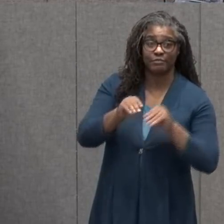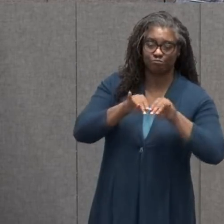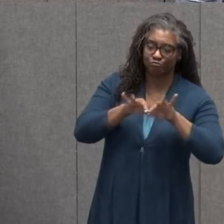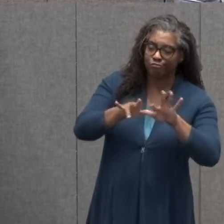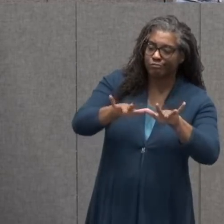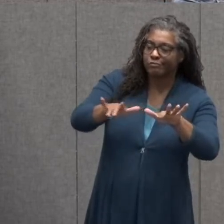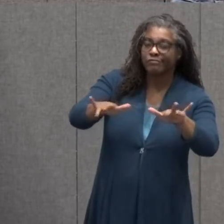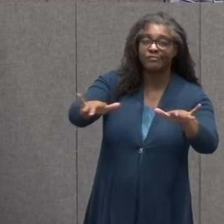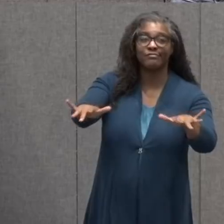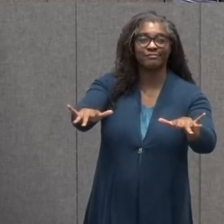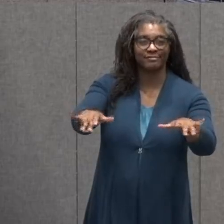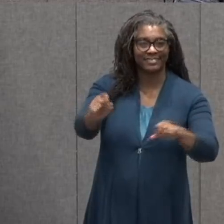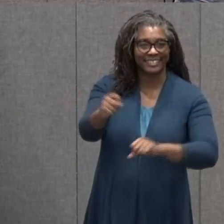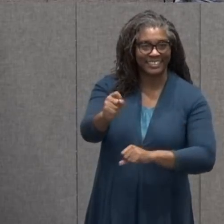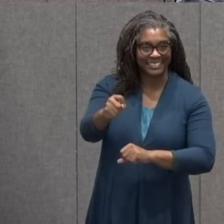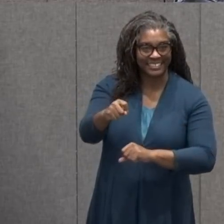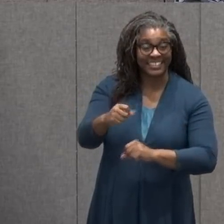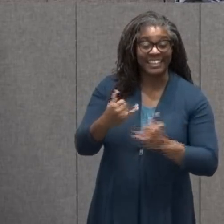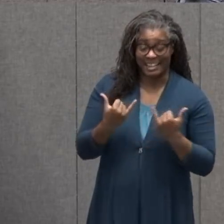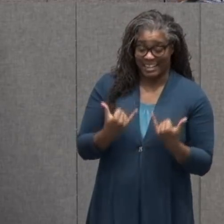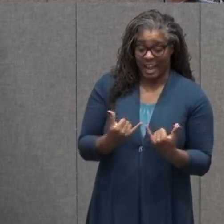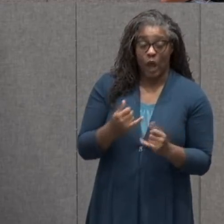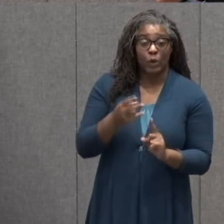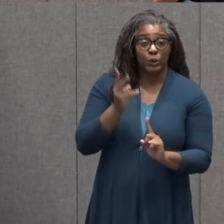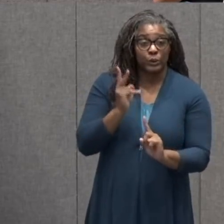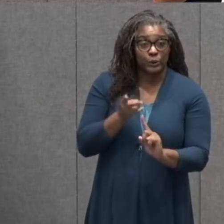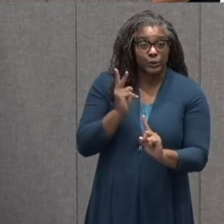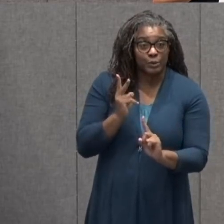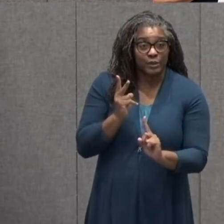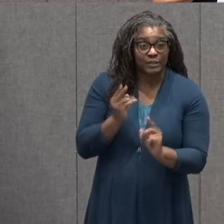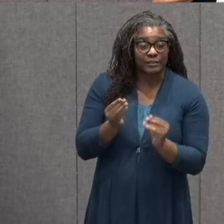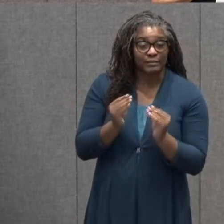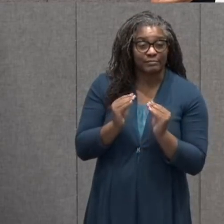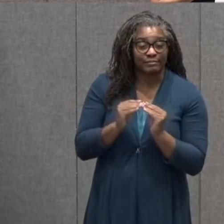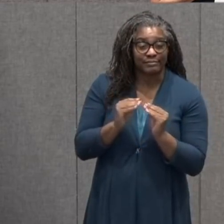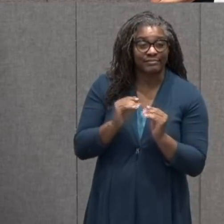so for my tally marks, - Two more point. I'm gonna put two more here.